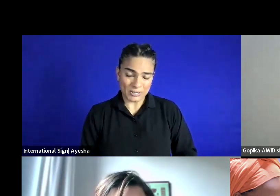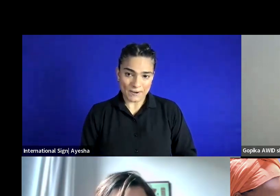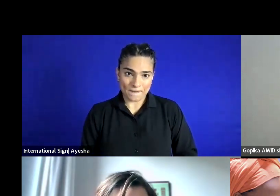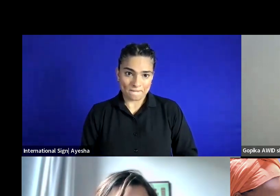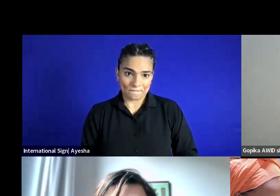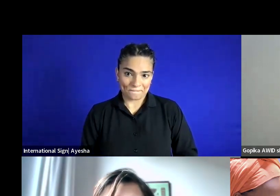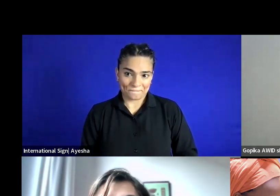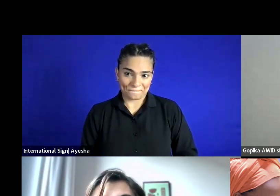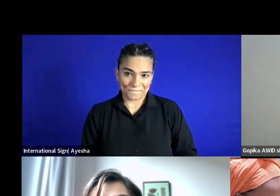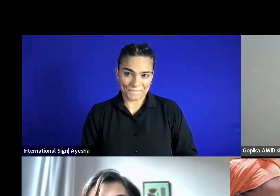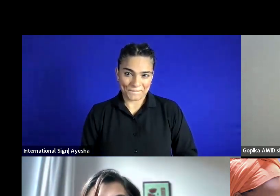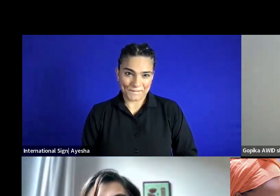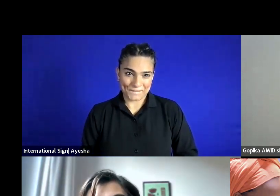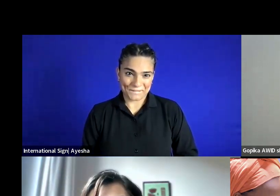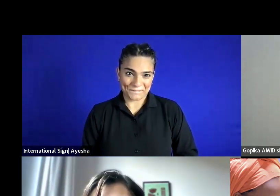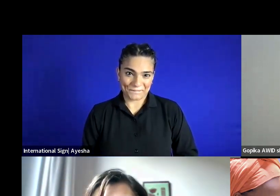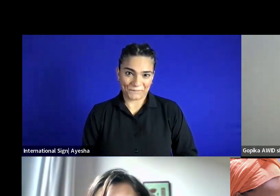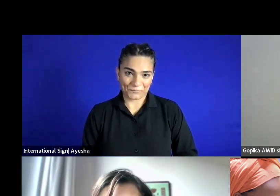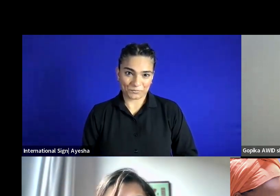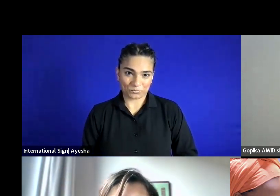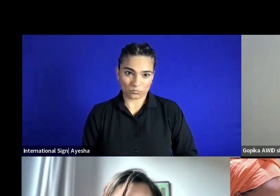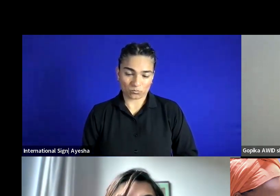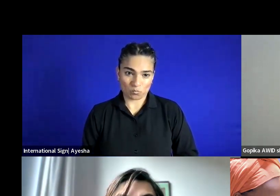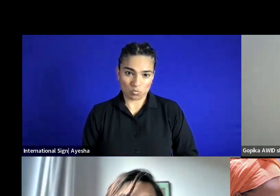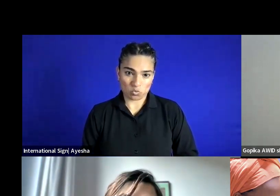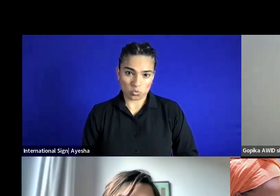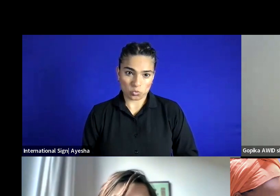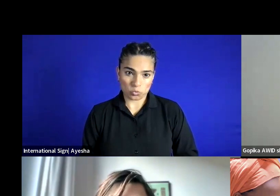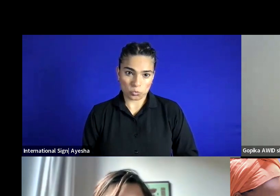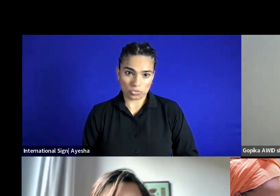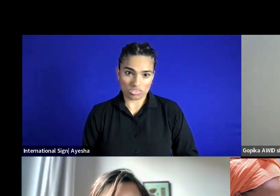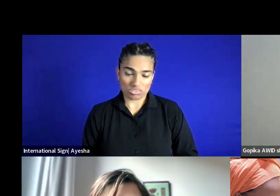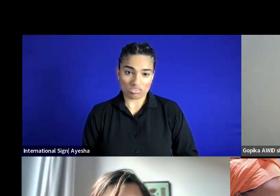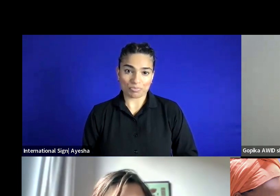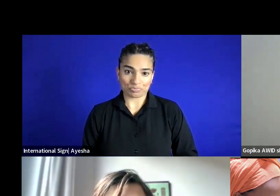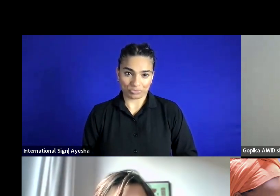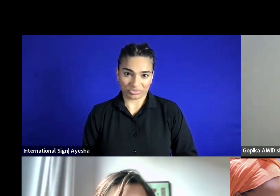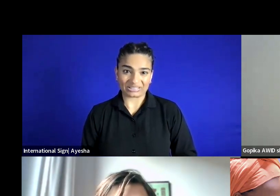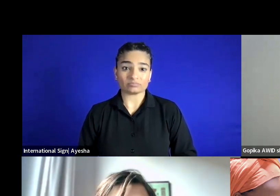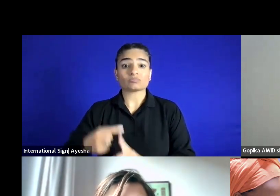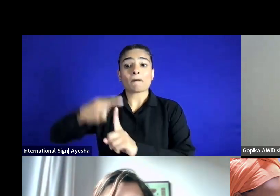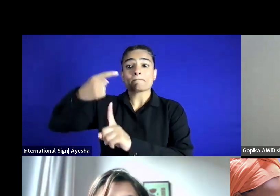In the past, couple of months, we've been working really, really hard to make that possible and to accommodate